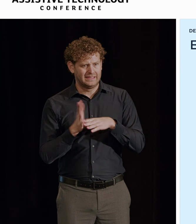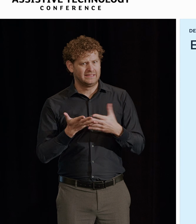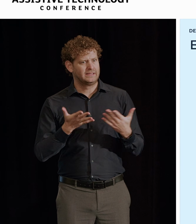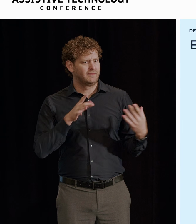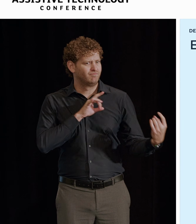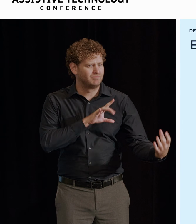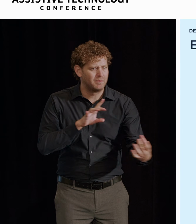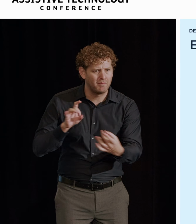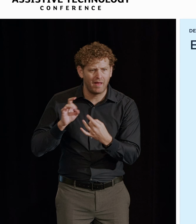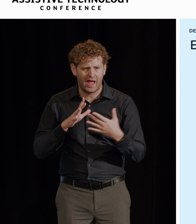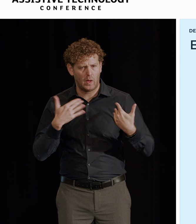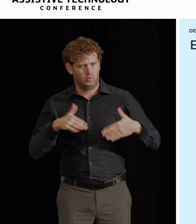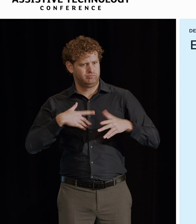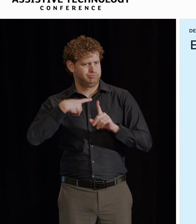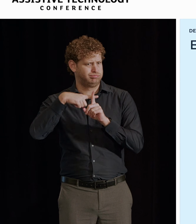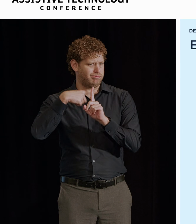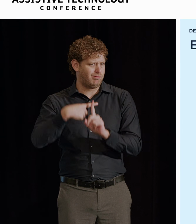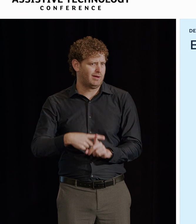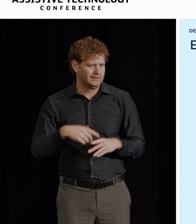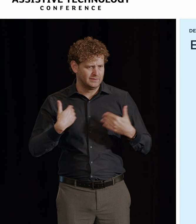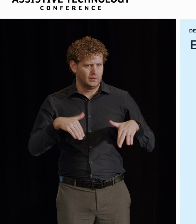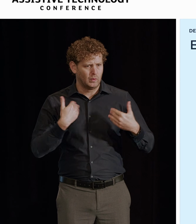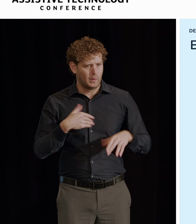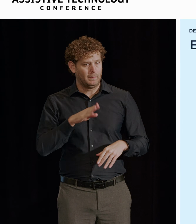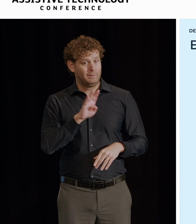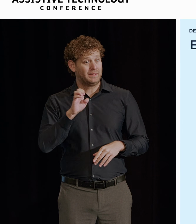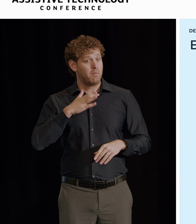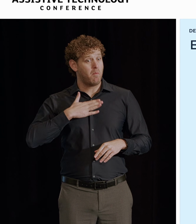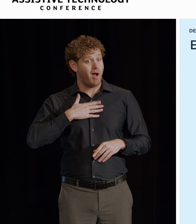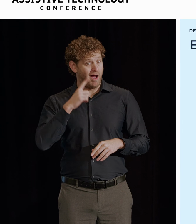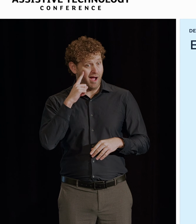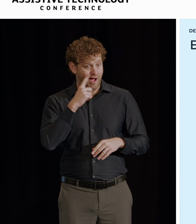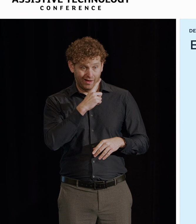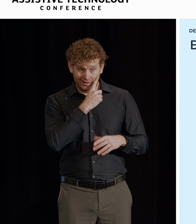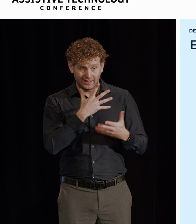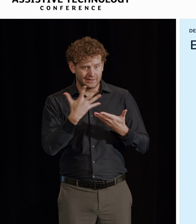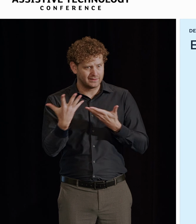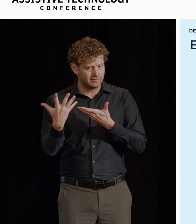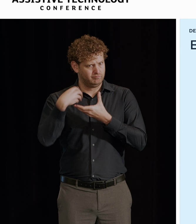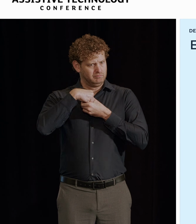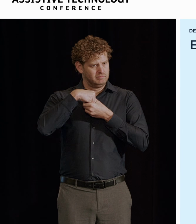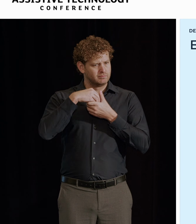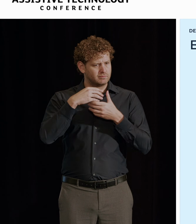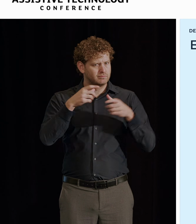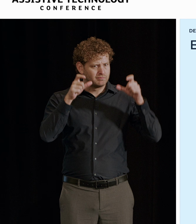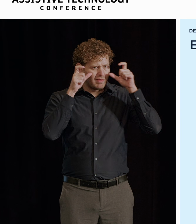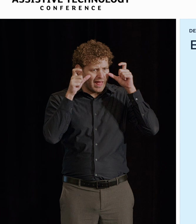We brought Be My Eyes volunteer calling to the Meta AI glasses completely hands-free.